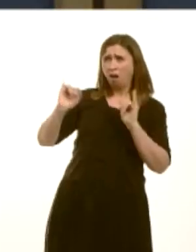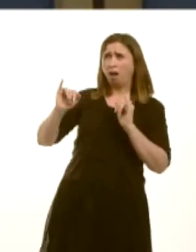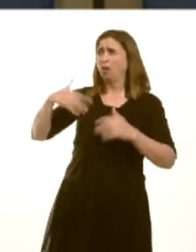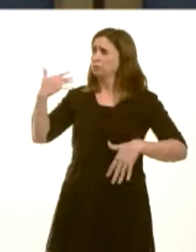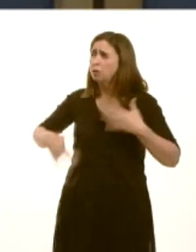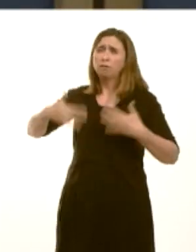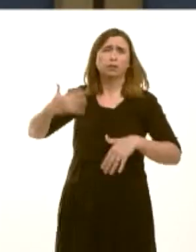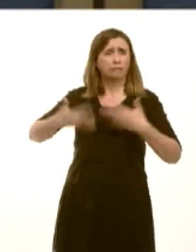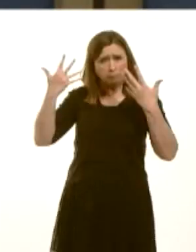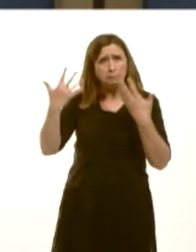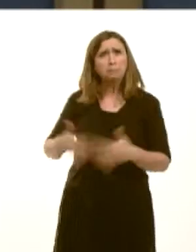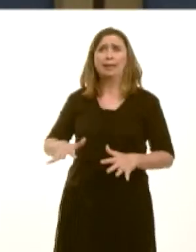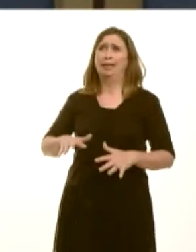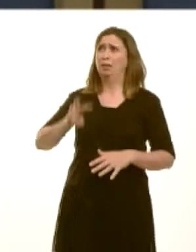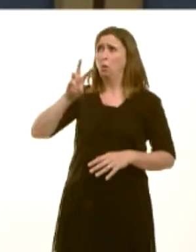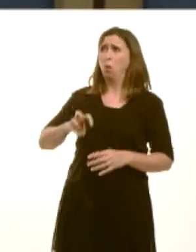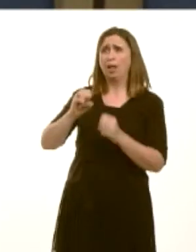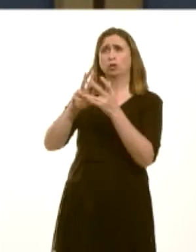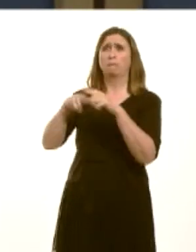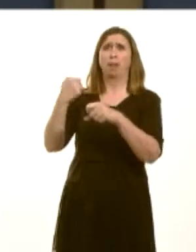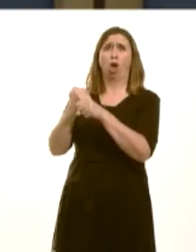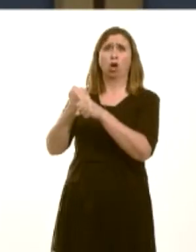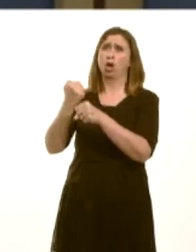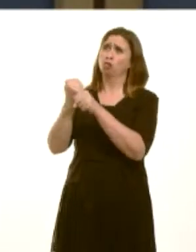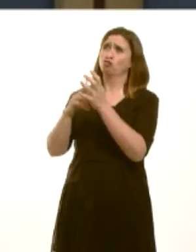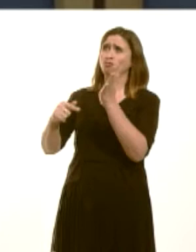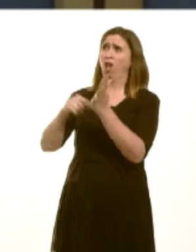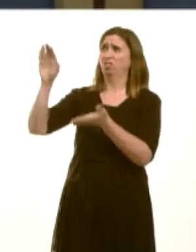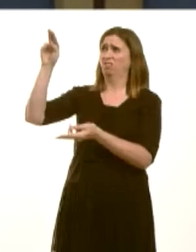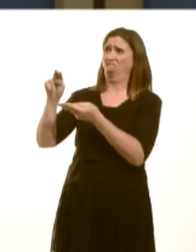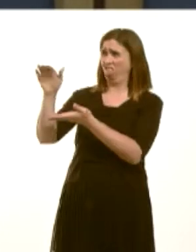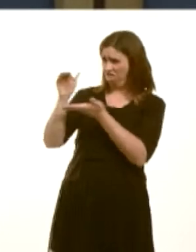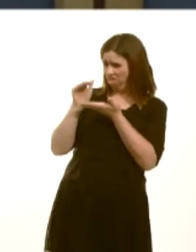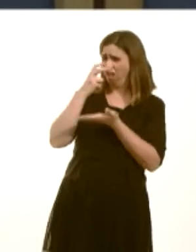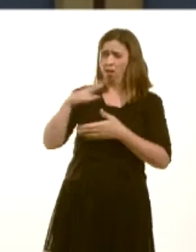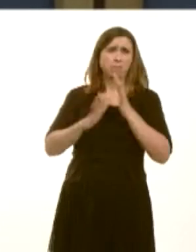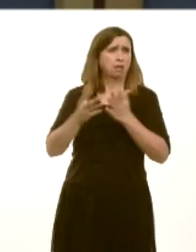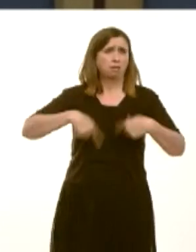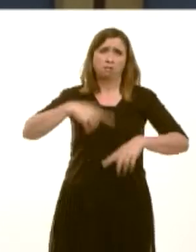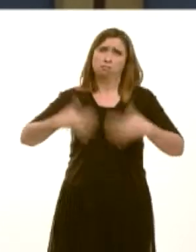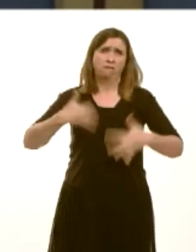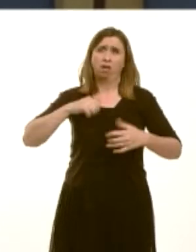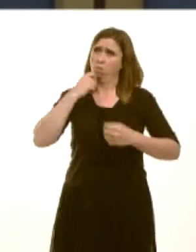in terms of the Welsh block grant. So, whilst Iím confident that, when Labour do get in,